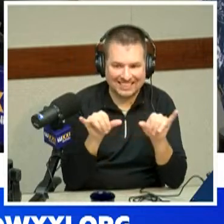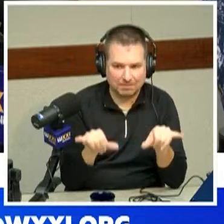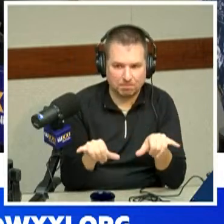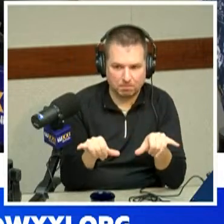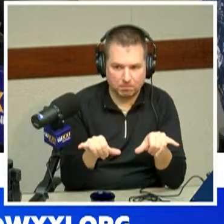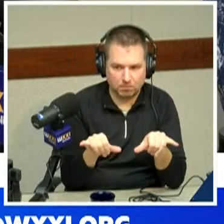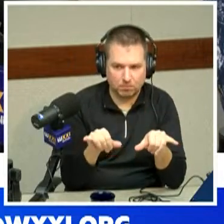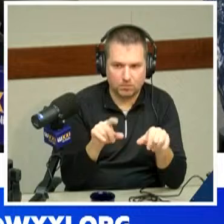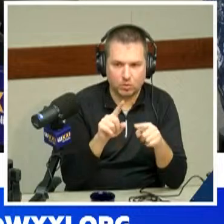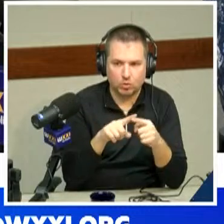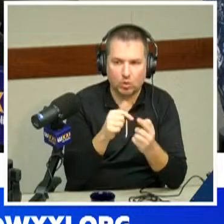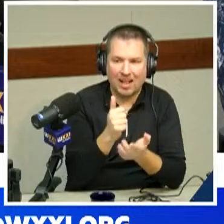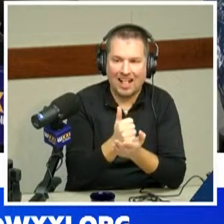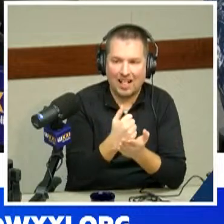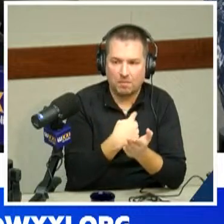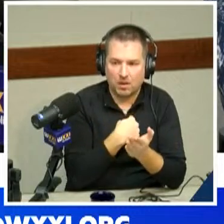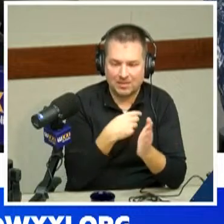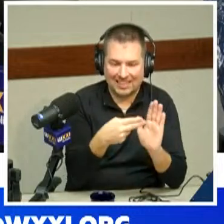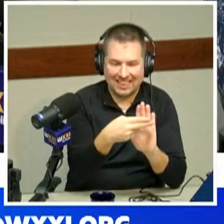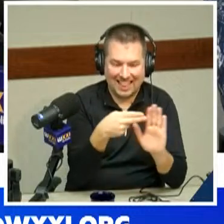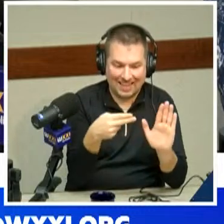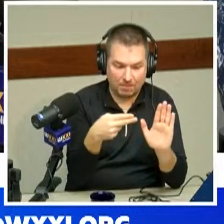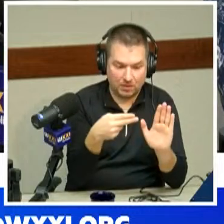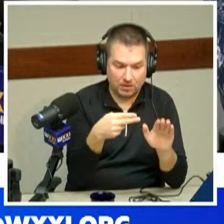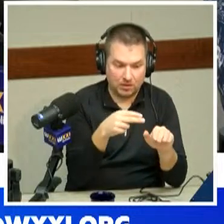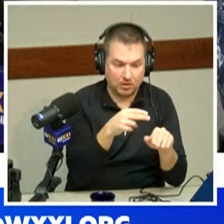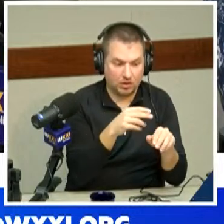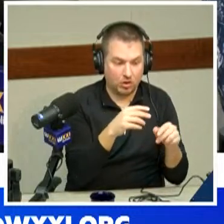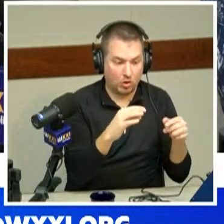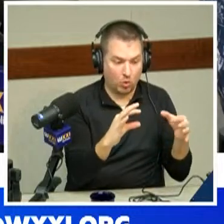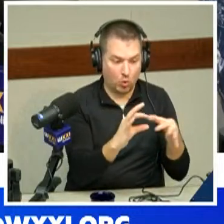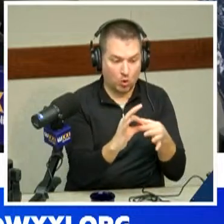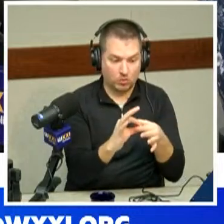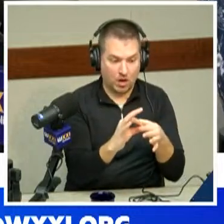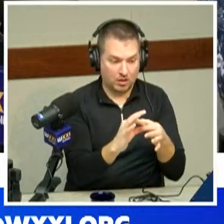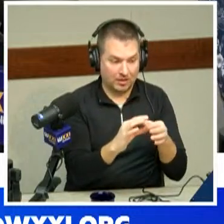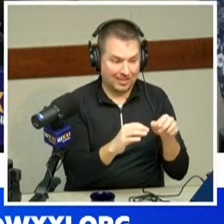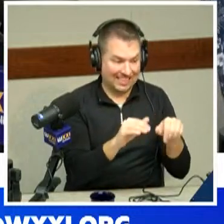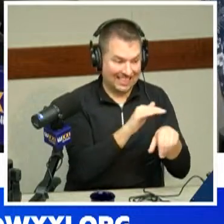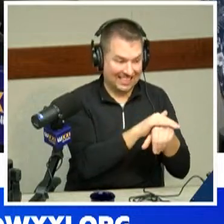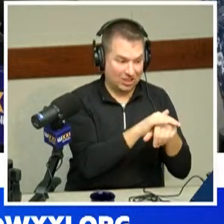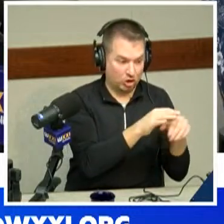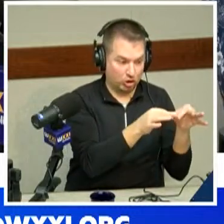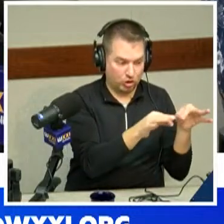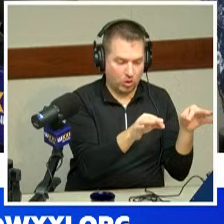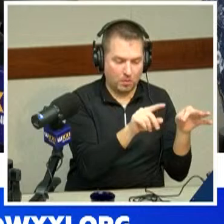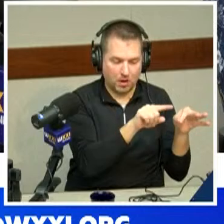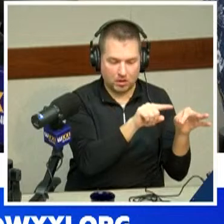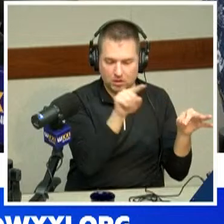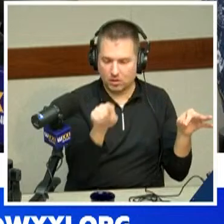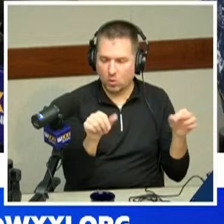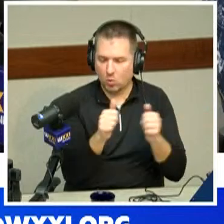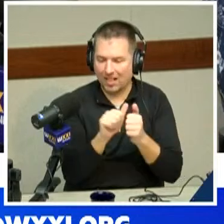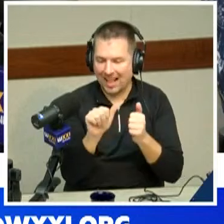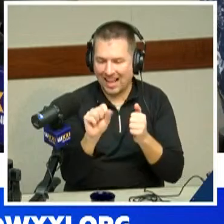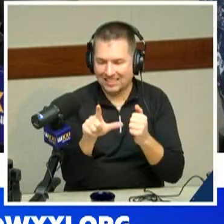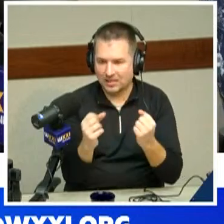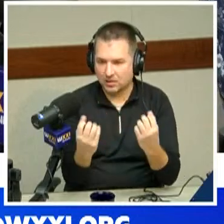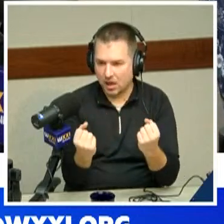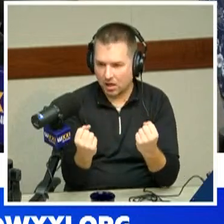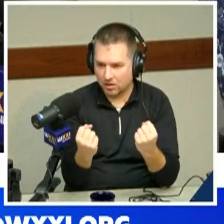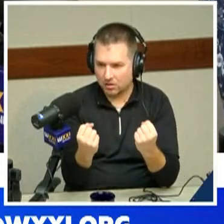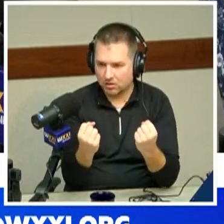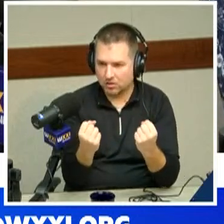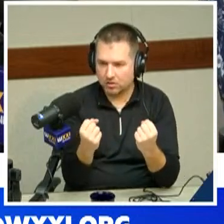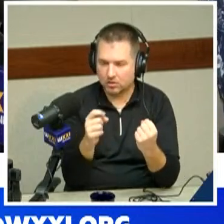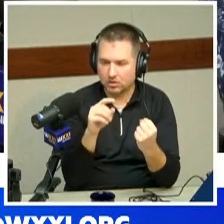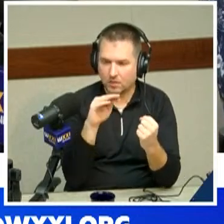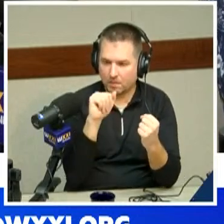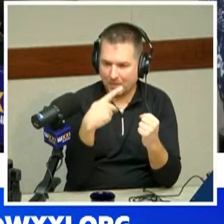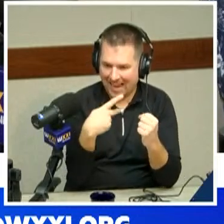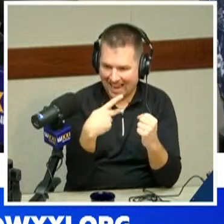help to label the engl the corresponding as sign map to the um spoken word and we use that then to